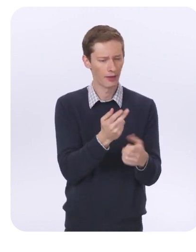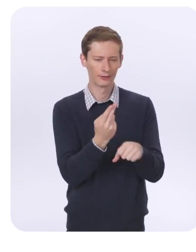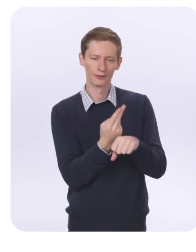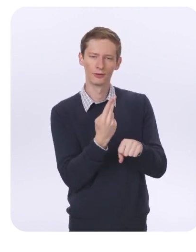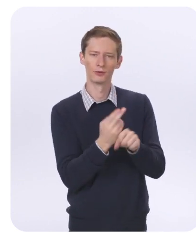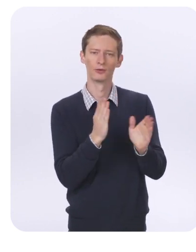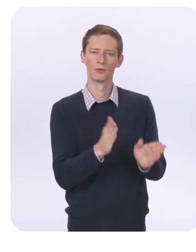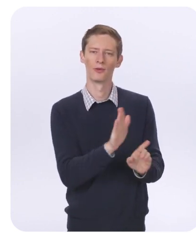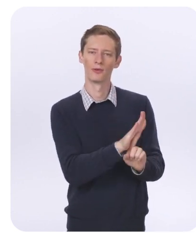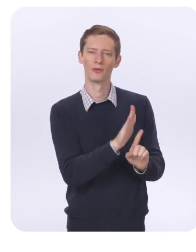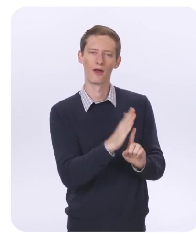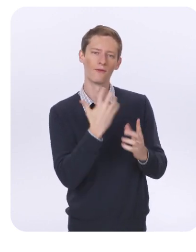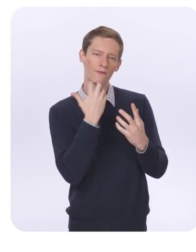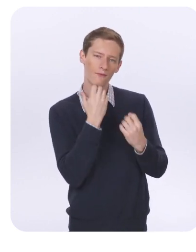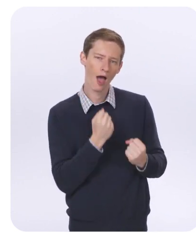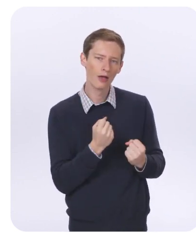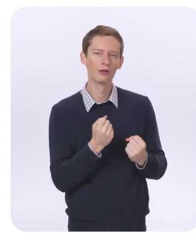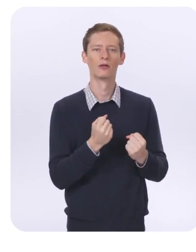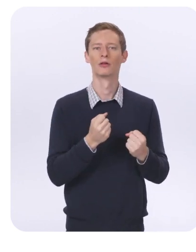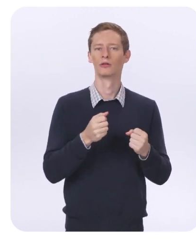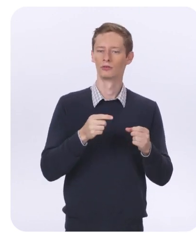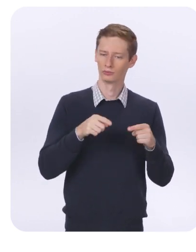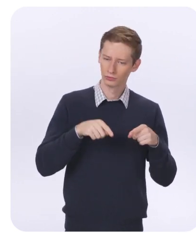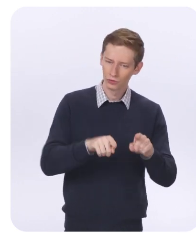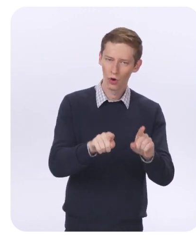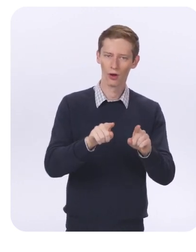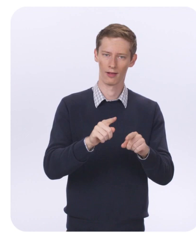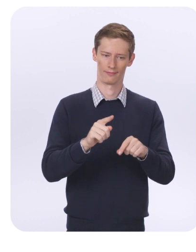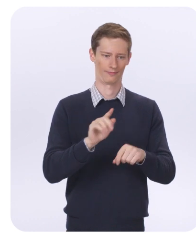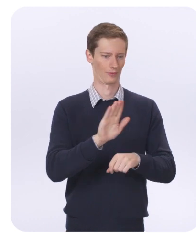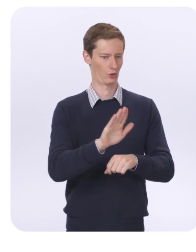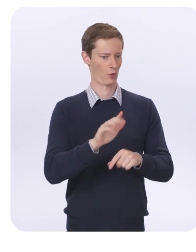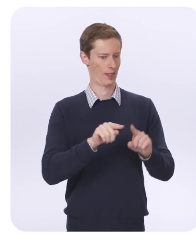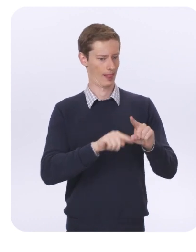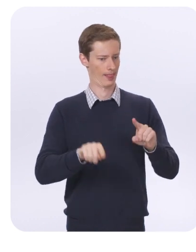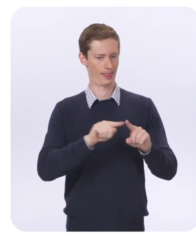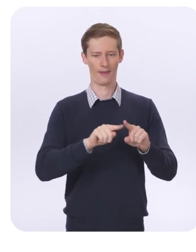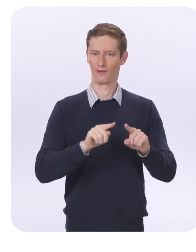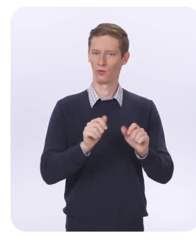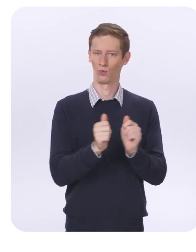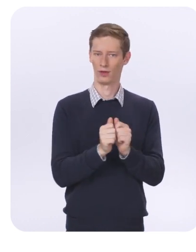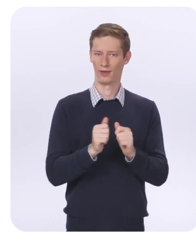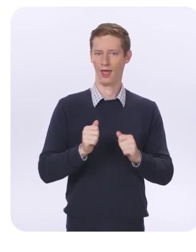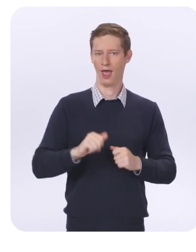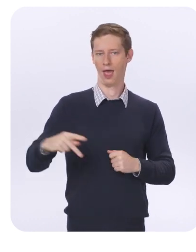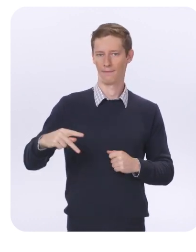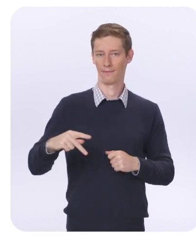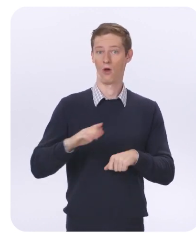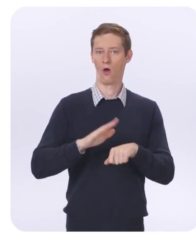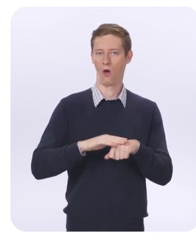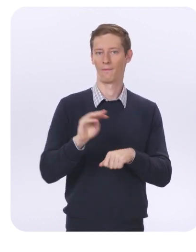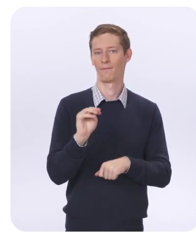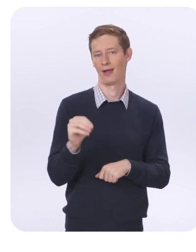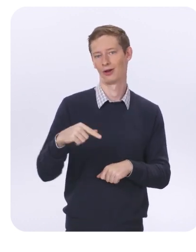Whether your goal is to increase revenue or daily active users, or if you're simply trying to understand the price elasticity for your app.